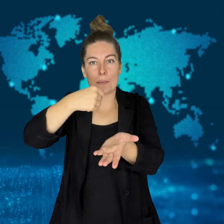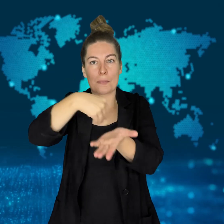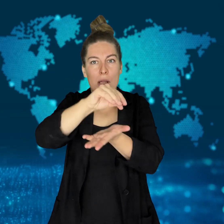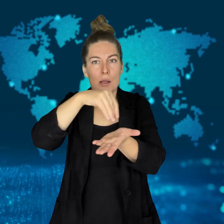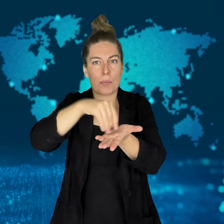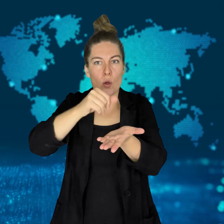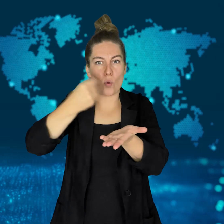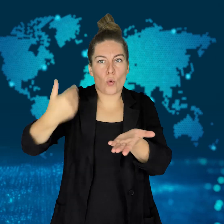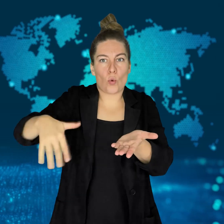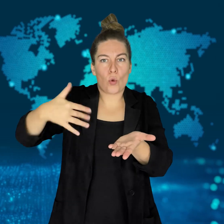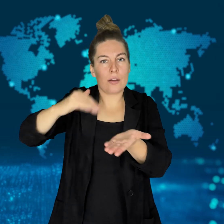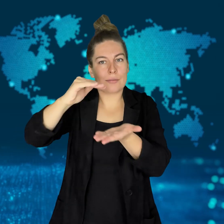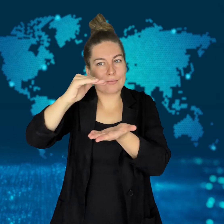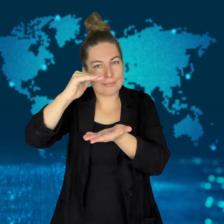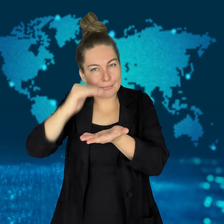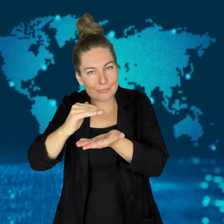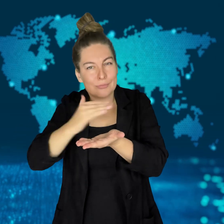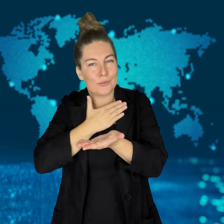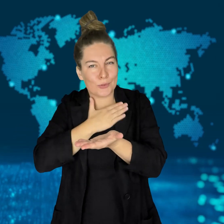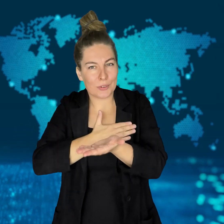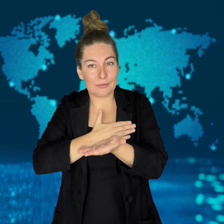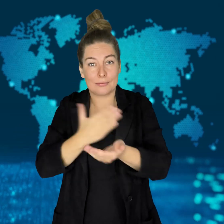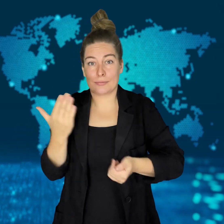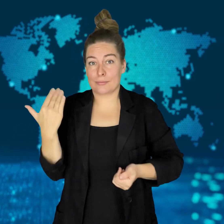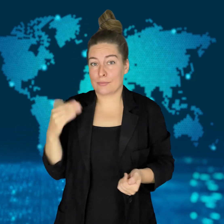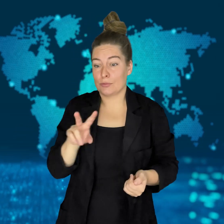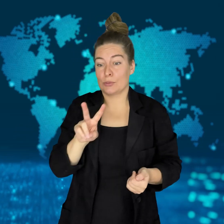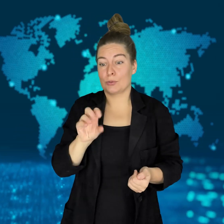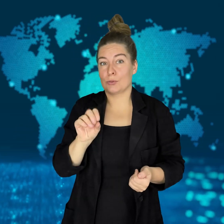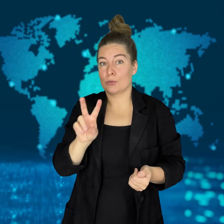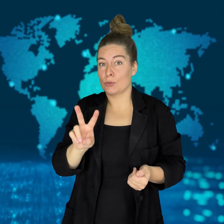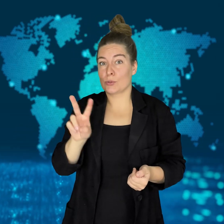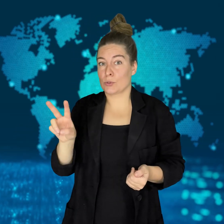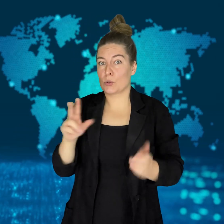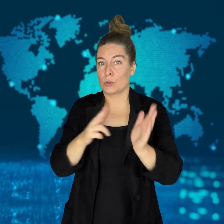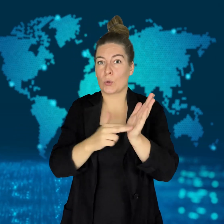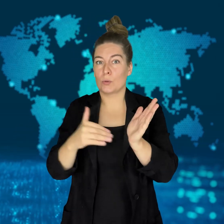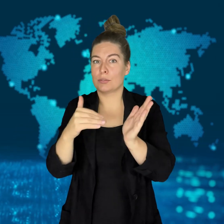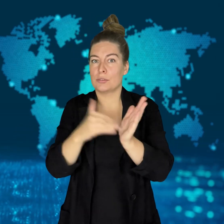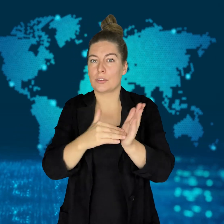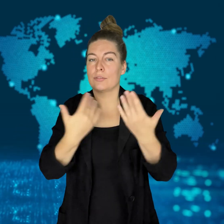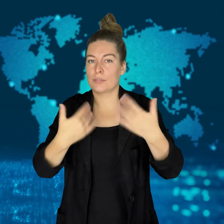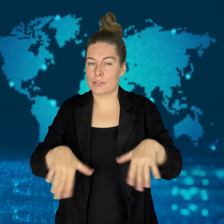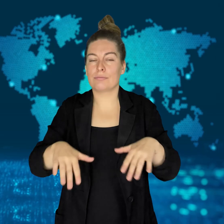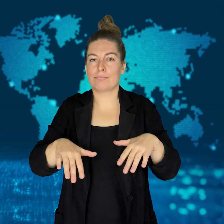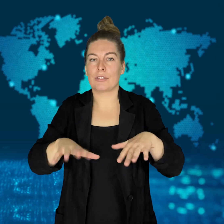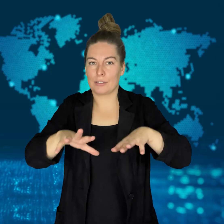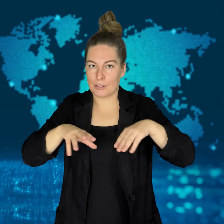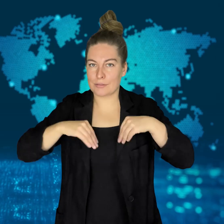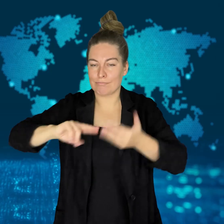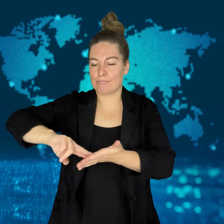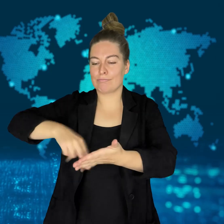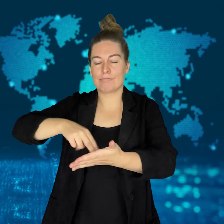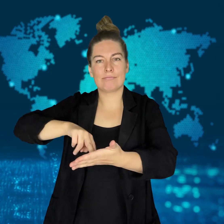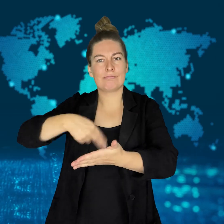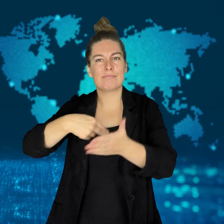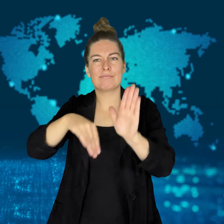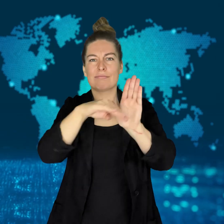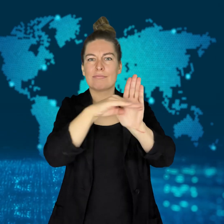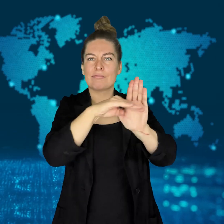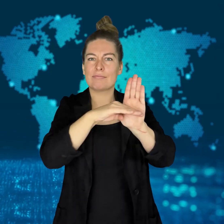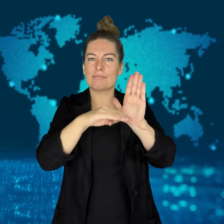He consented to a coalition agreement promising to deliver tax cuts.